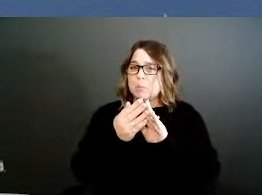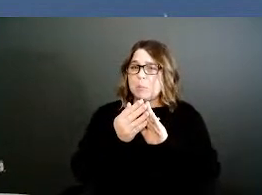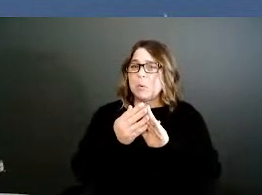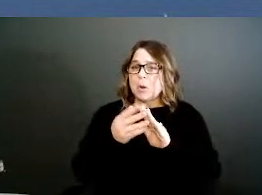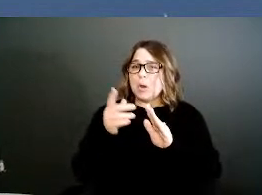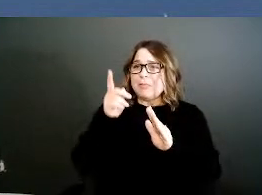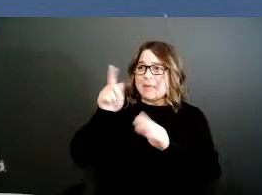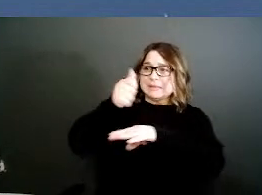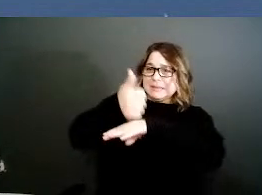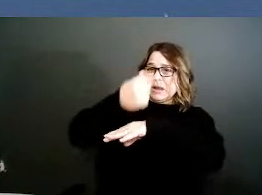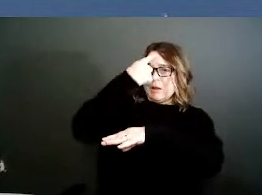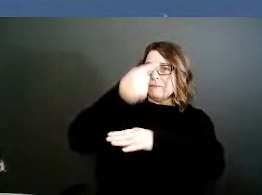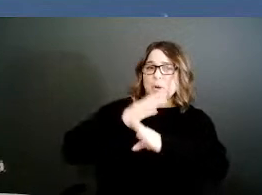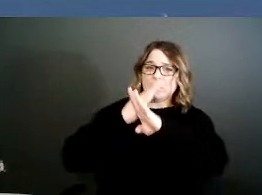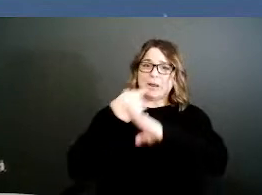≫ COUNCIL PRESIDENT BENDER: THANK YOU.